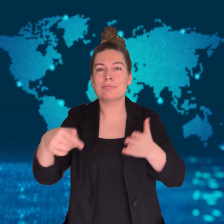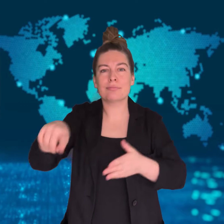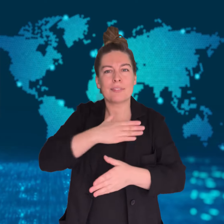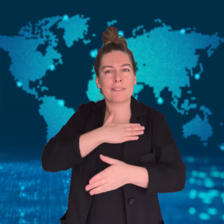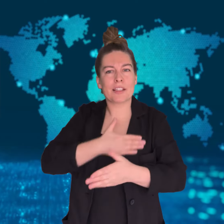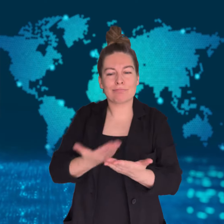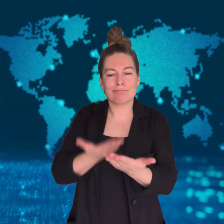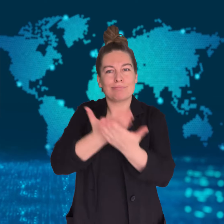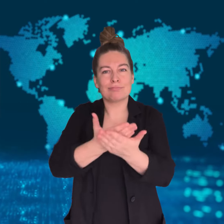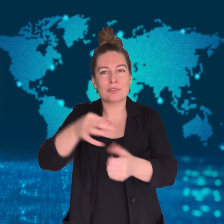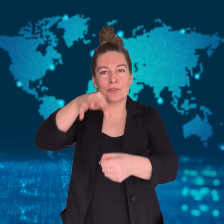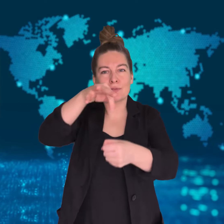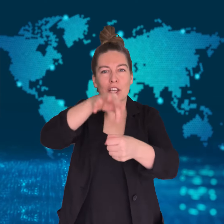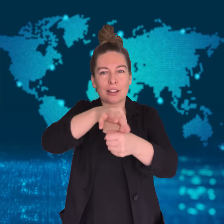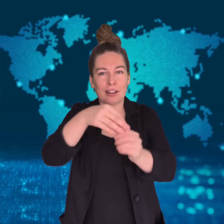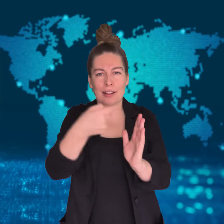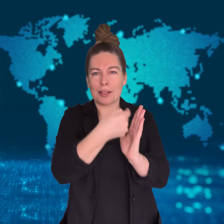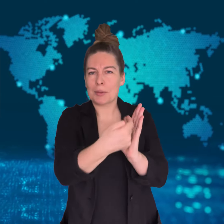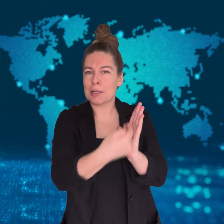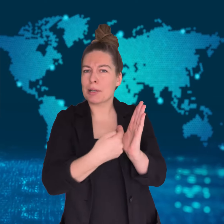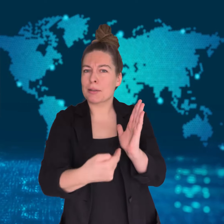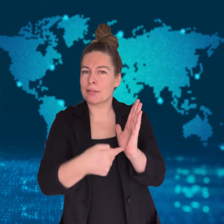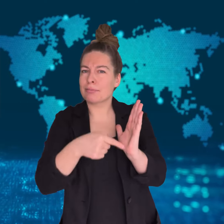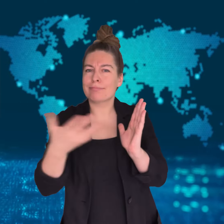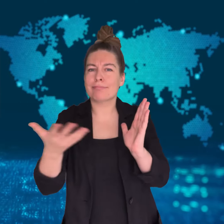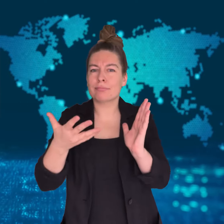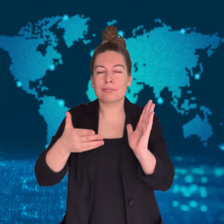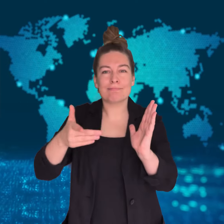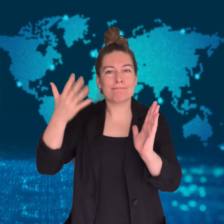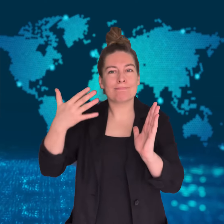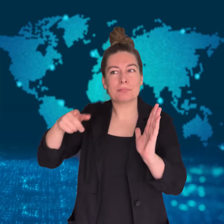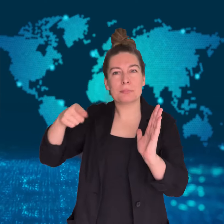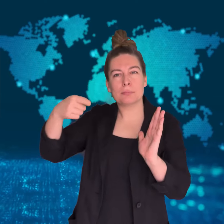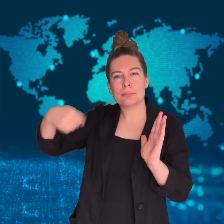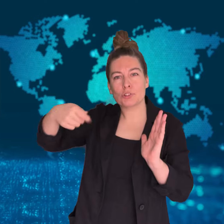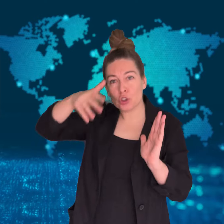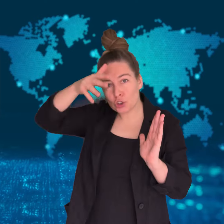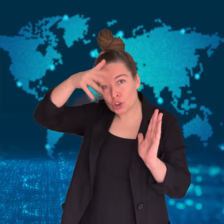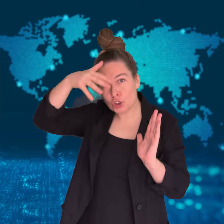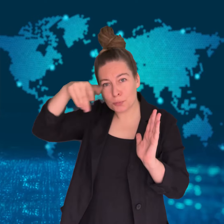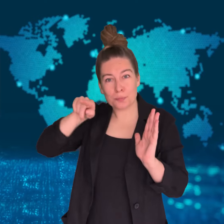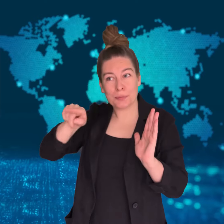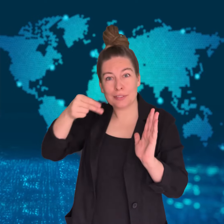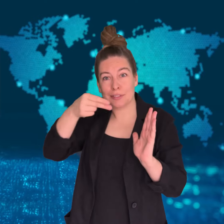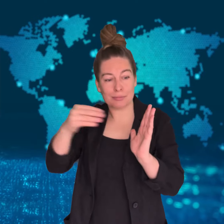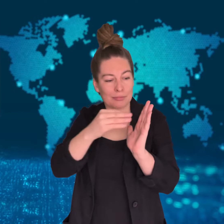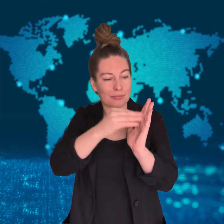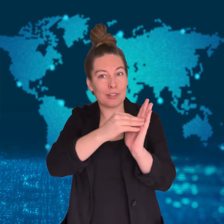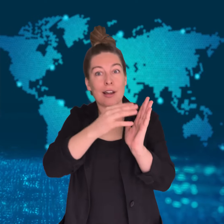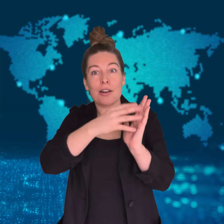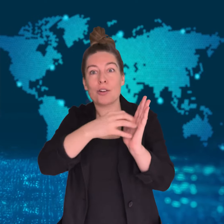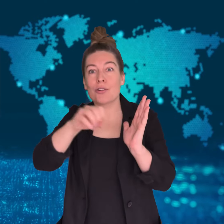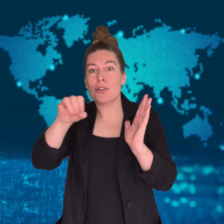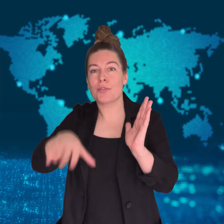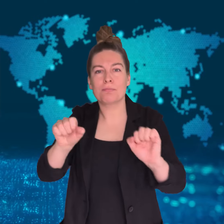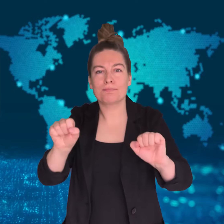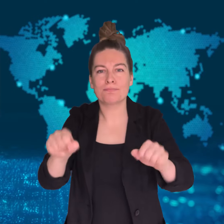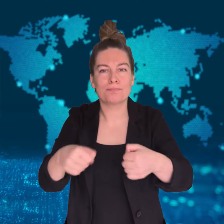former president Trump from their state's presidential election ballot.